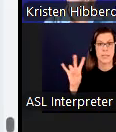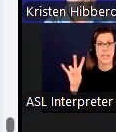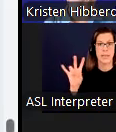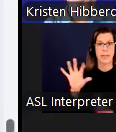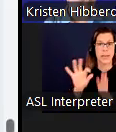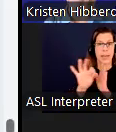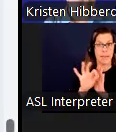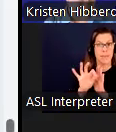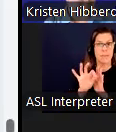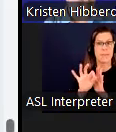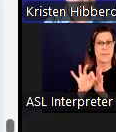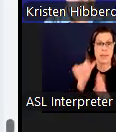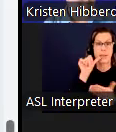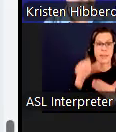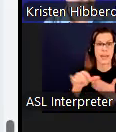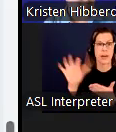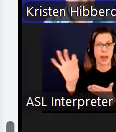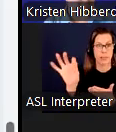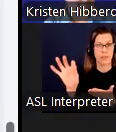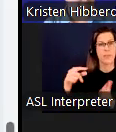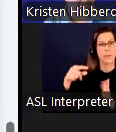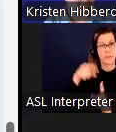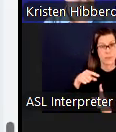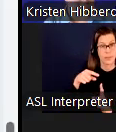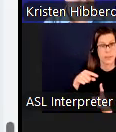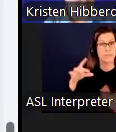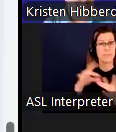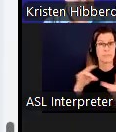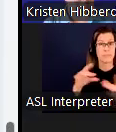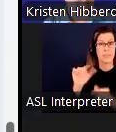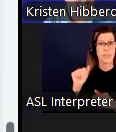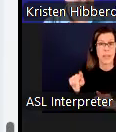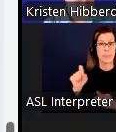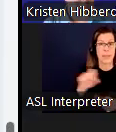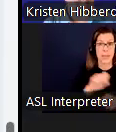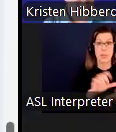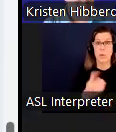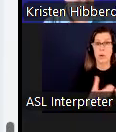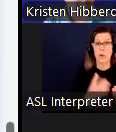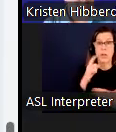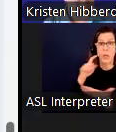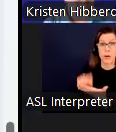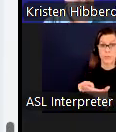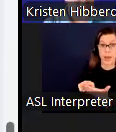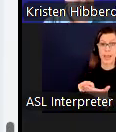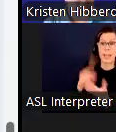workers notifying the reporter of screening decisions no later than the end